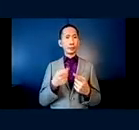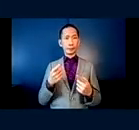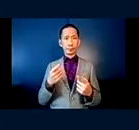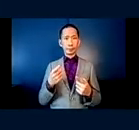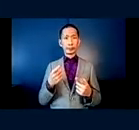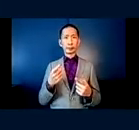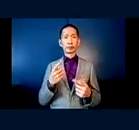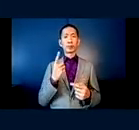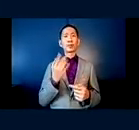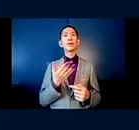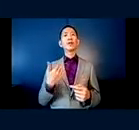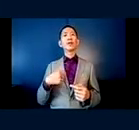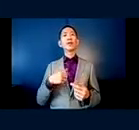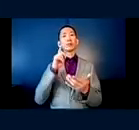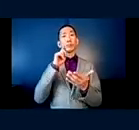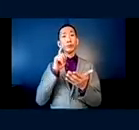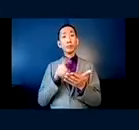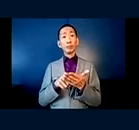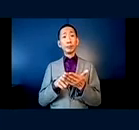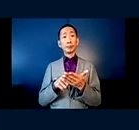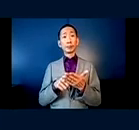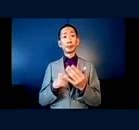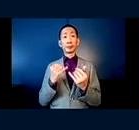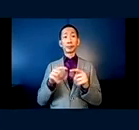IRRESPECTIVE OF WHERE WE CAME FROM, RIGHT? ONE OF THE THINGS WE SAW WITH